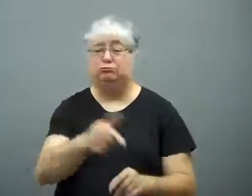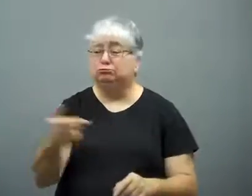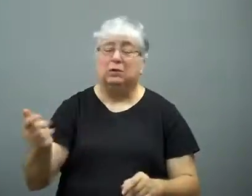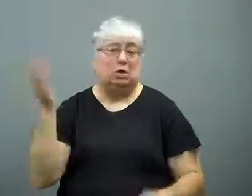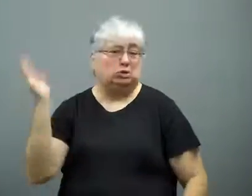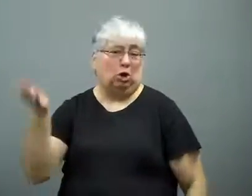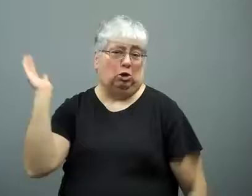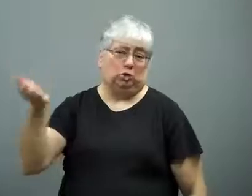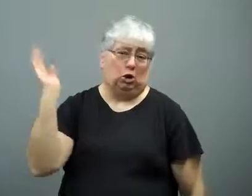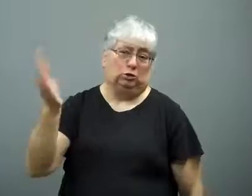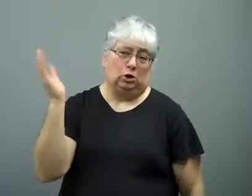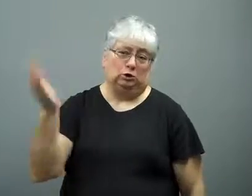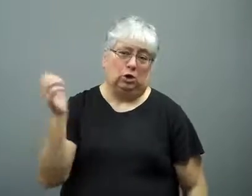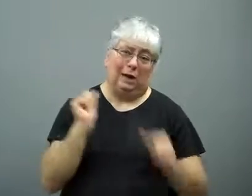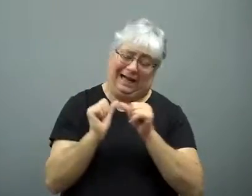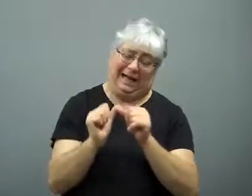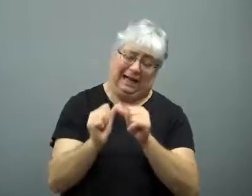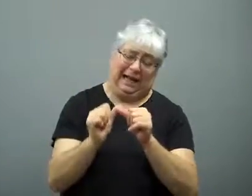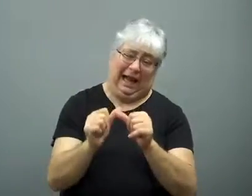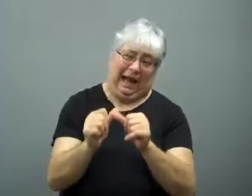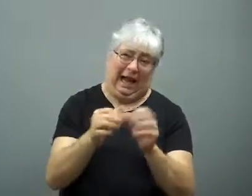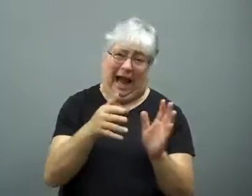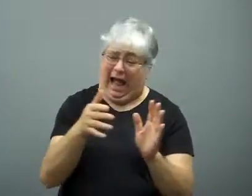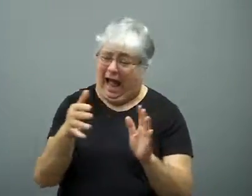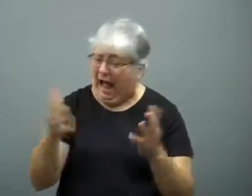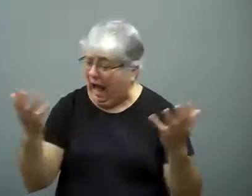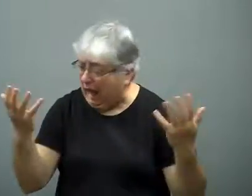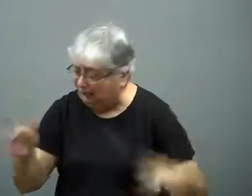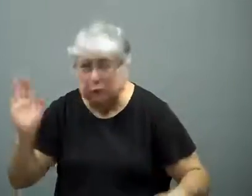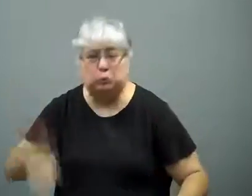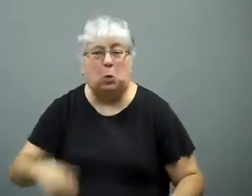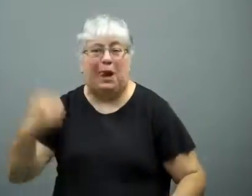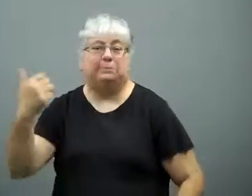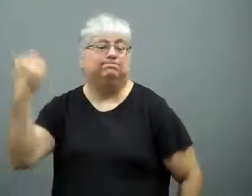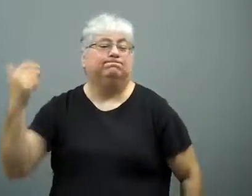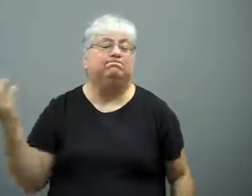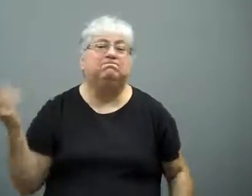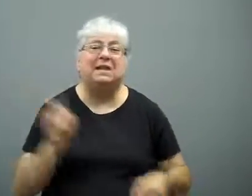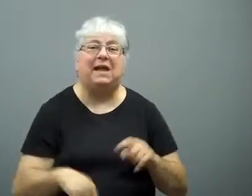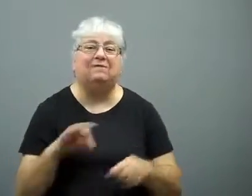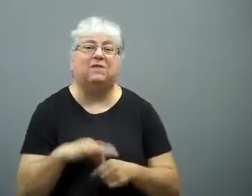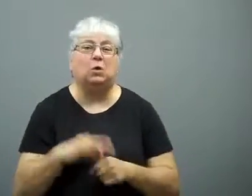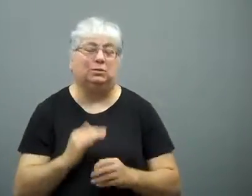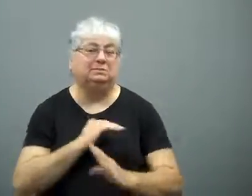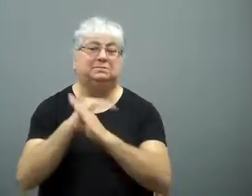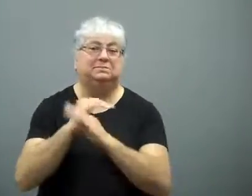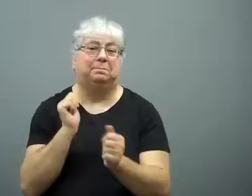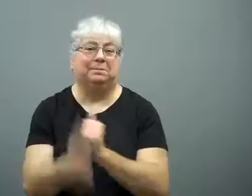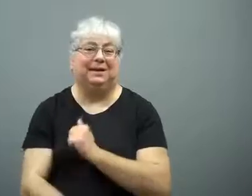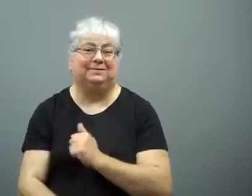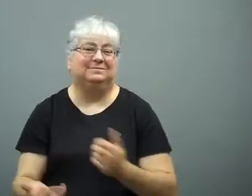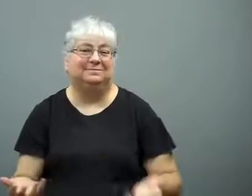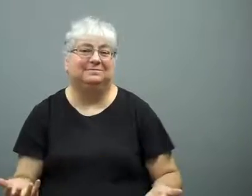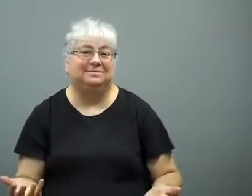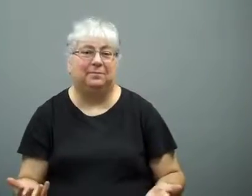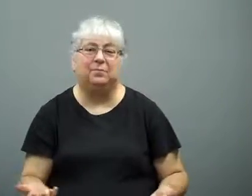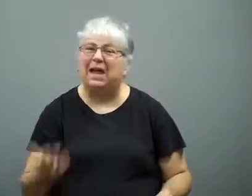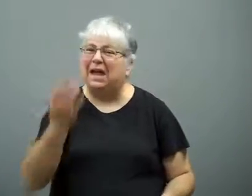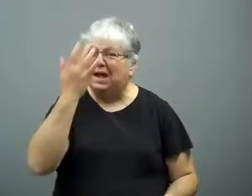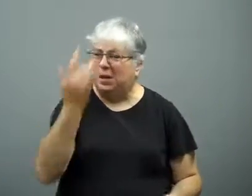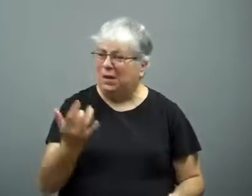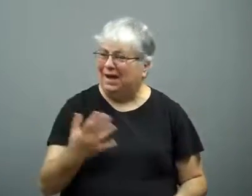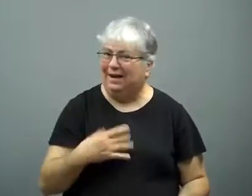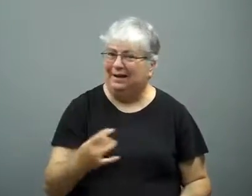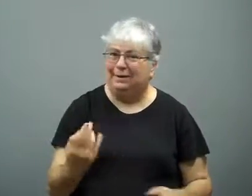If they talk long enough, then the deadline will pass and the bill expires.